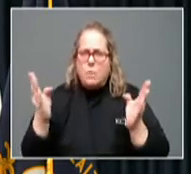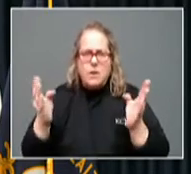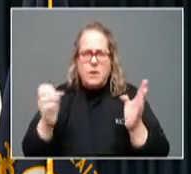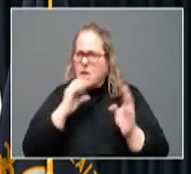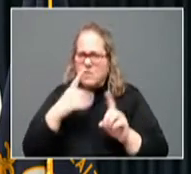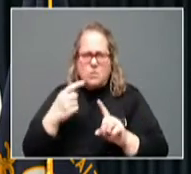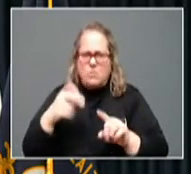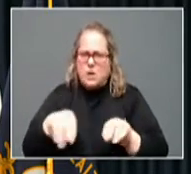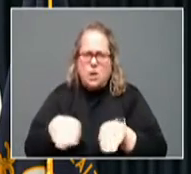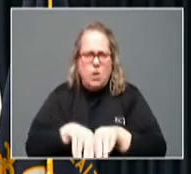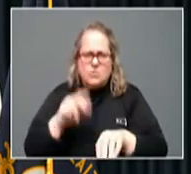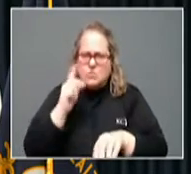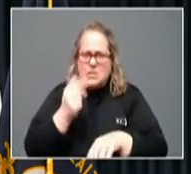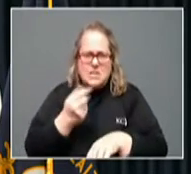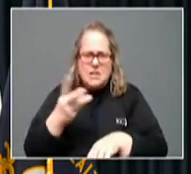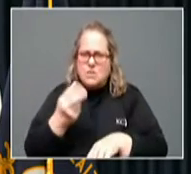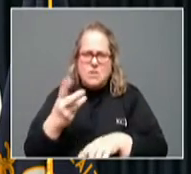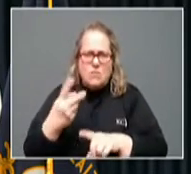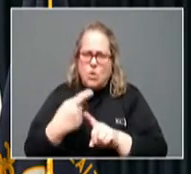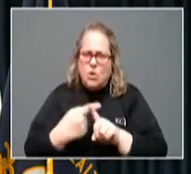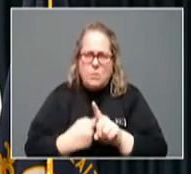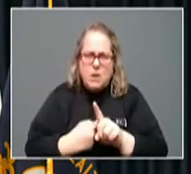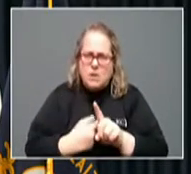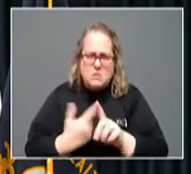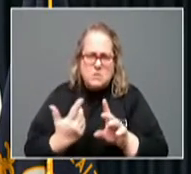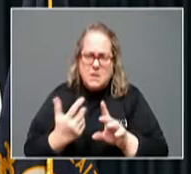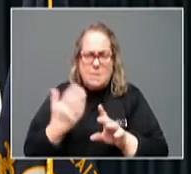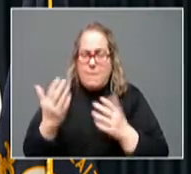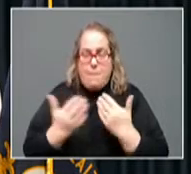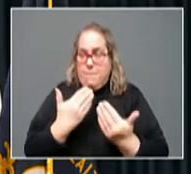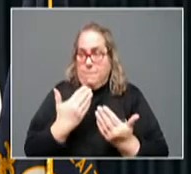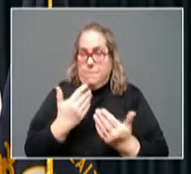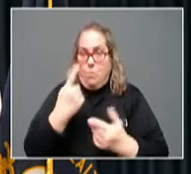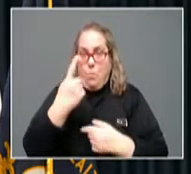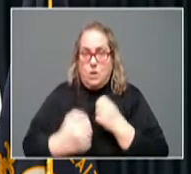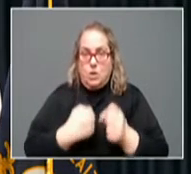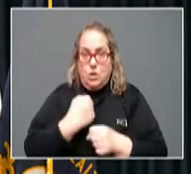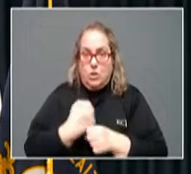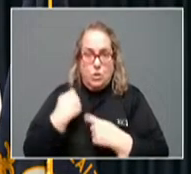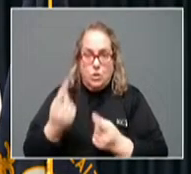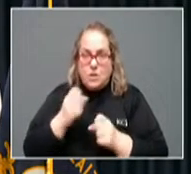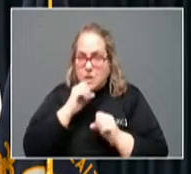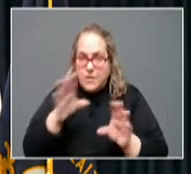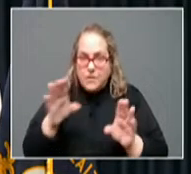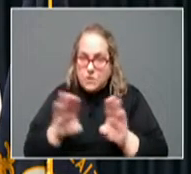almost a year in most instances. So we have been open for business, having the